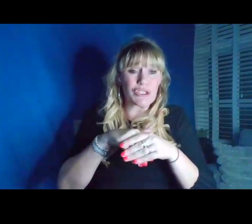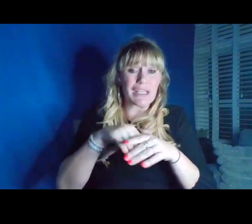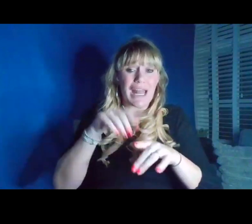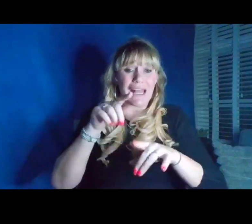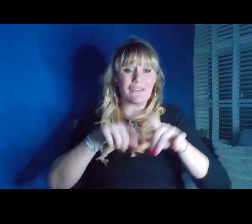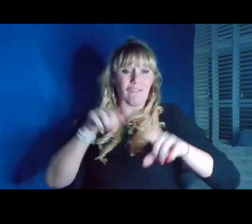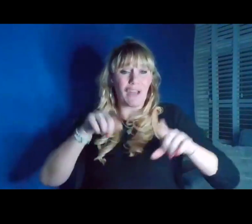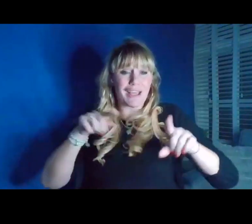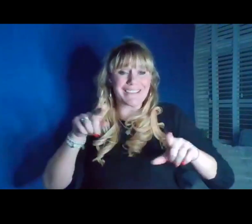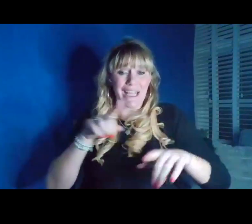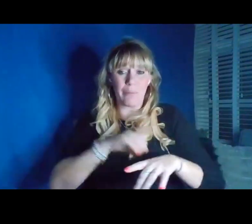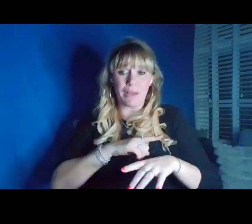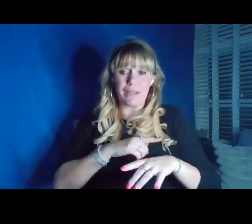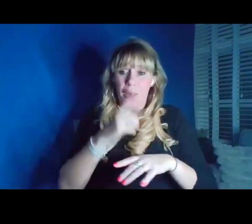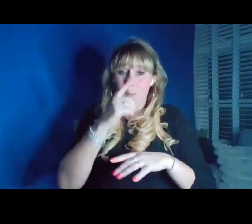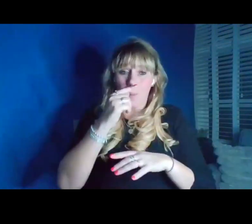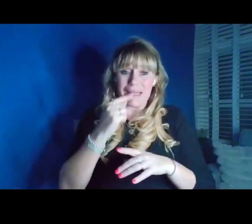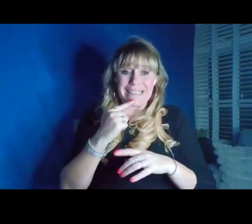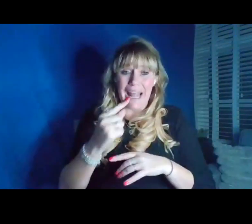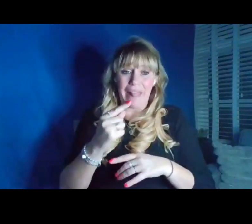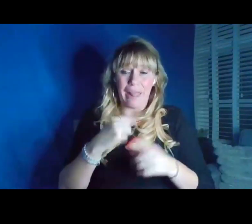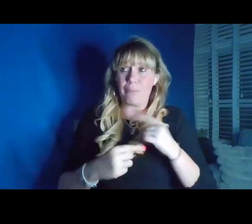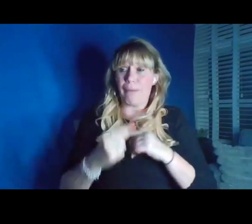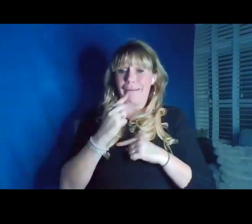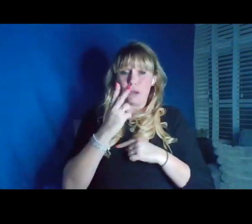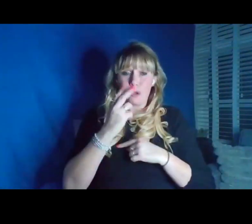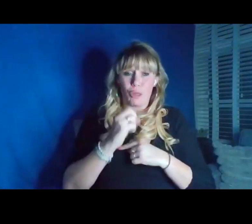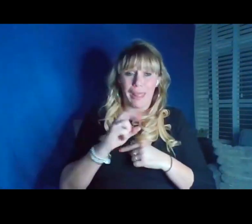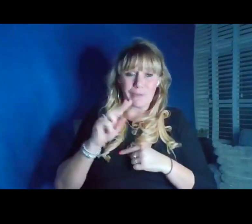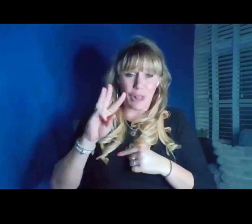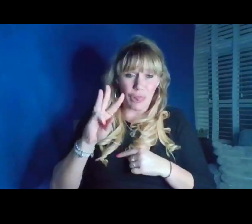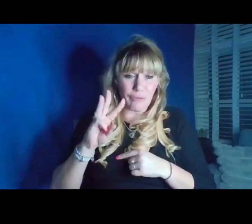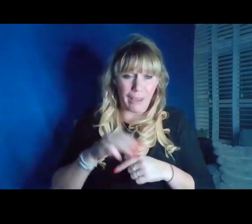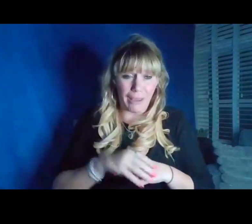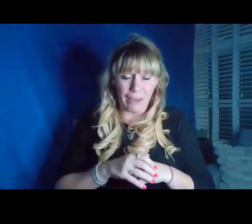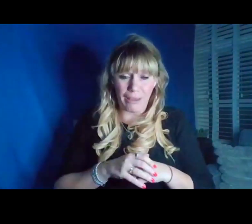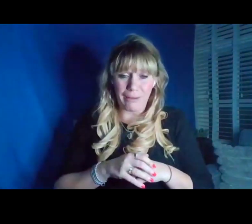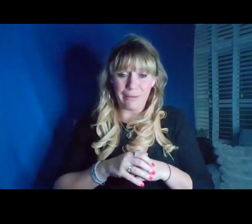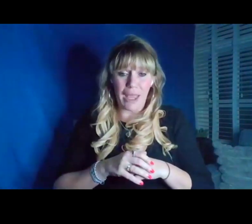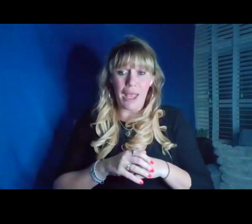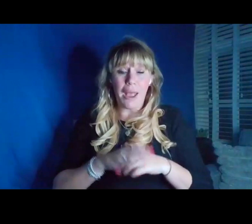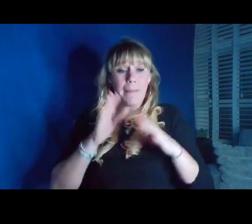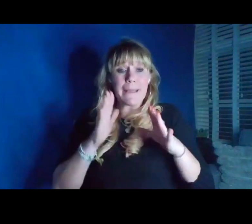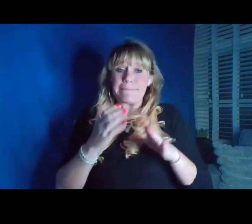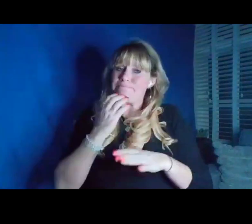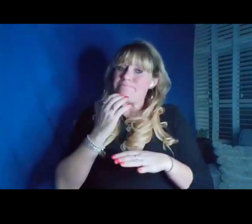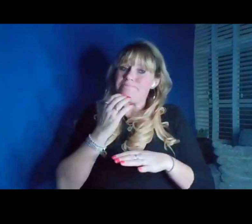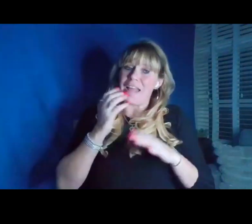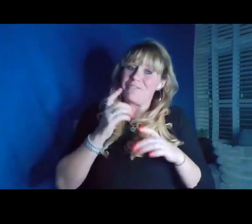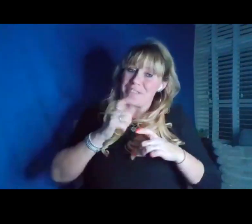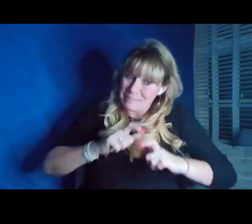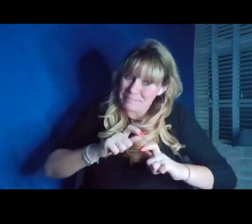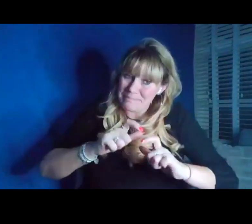because I was probably saying that in 2003, but we have to keep going because what else is there.